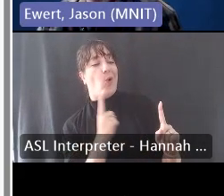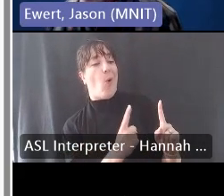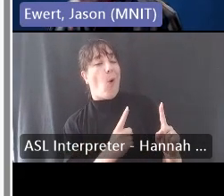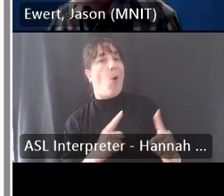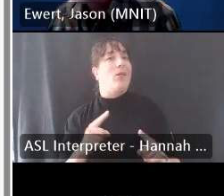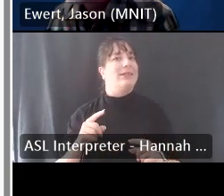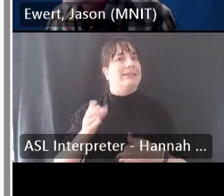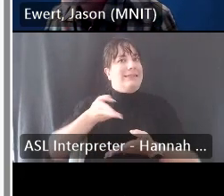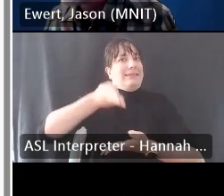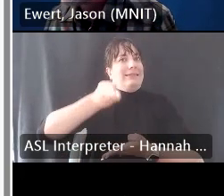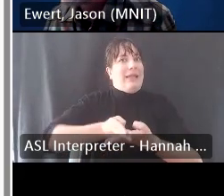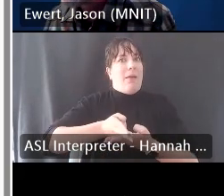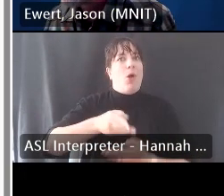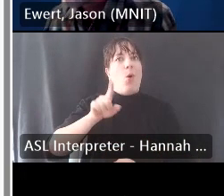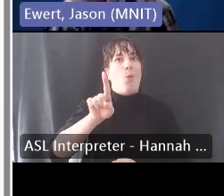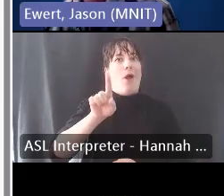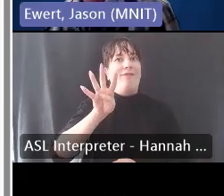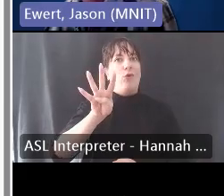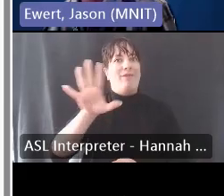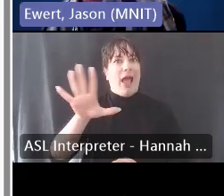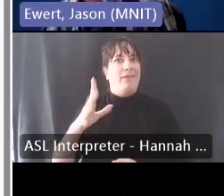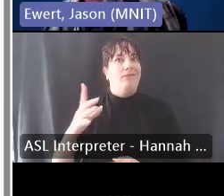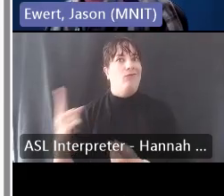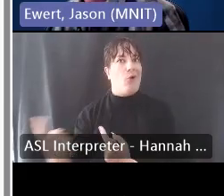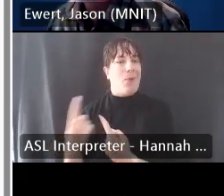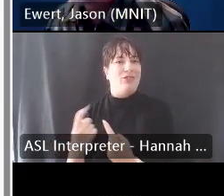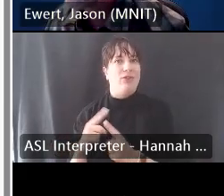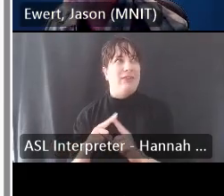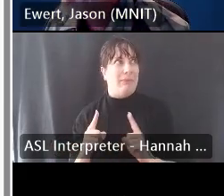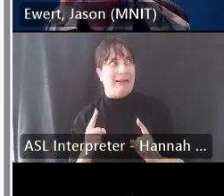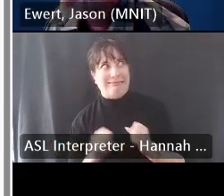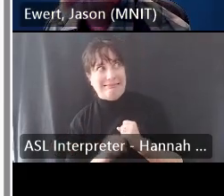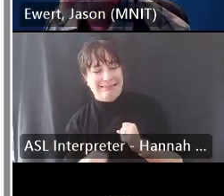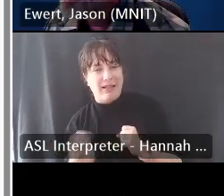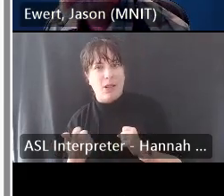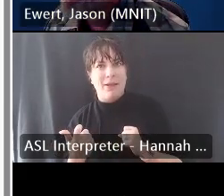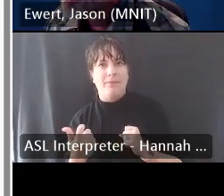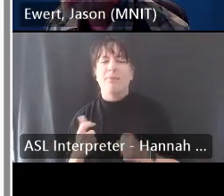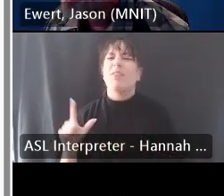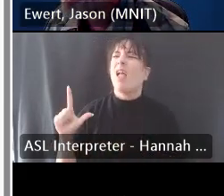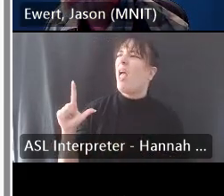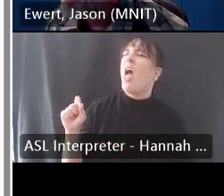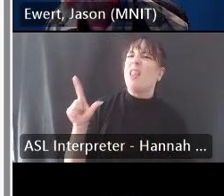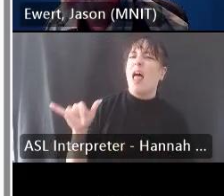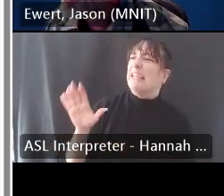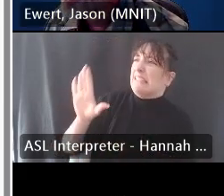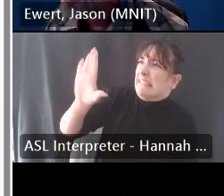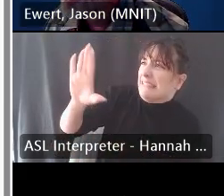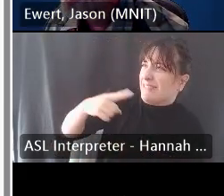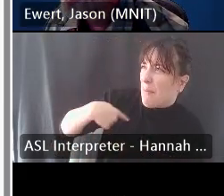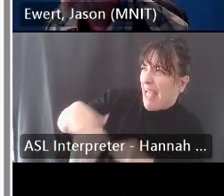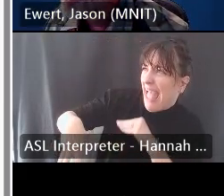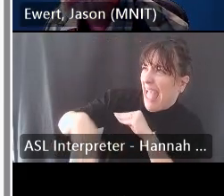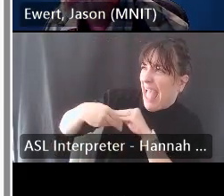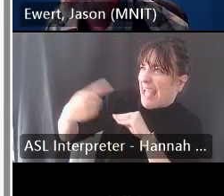Can I just add one thing, Jason? Yeah, absolutely. That is, when you're thinking about making something accessible,